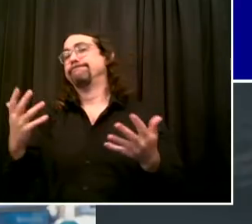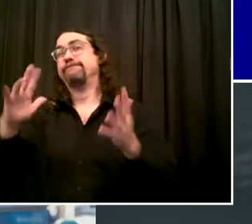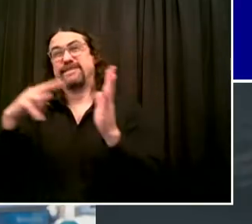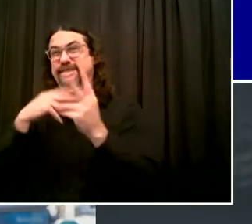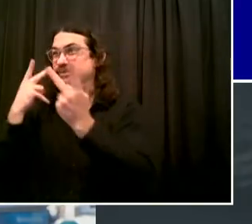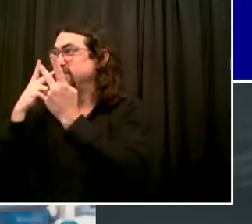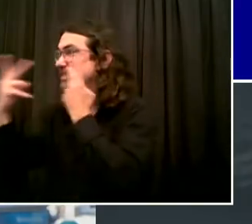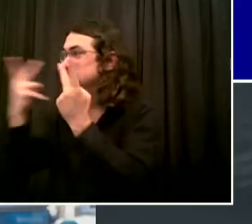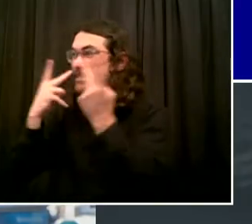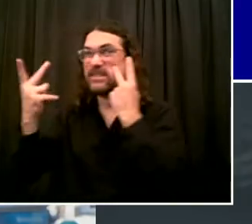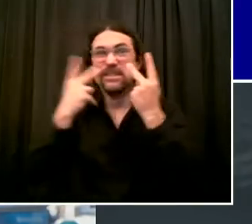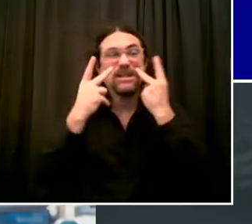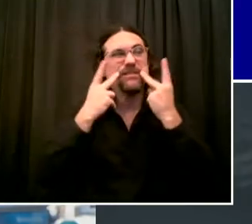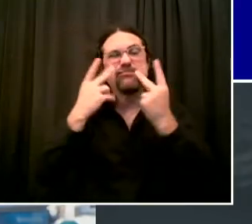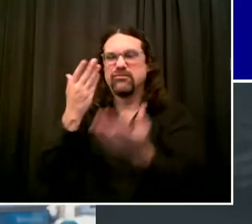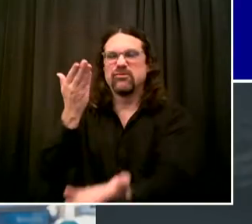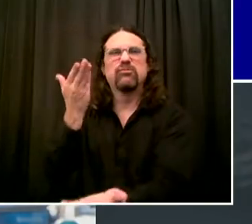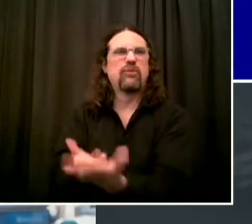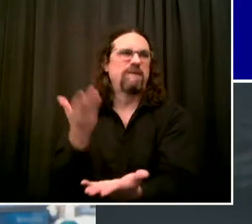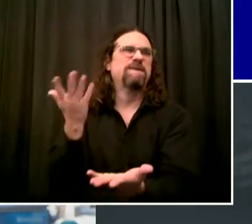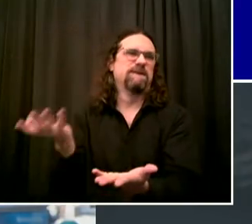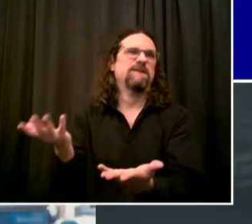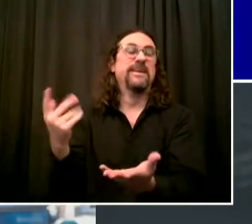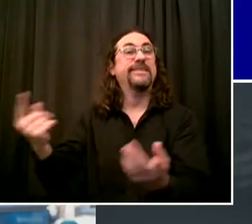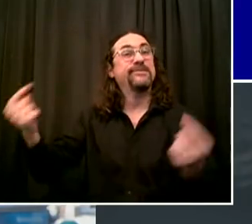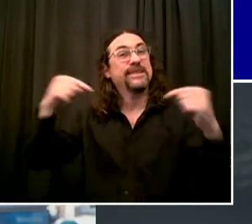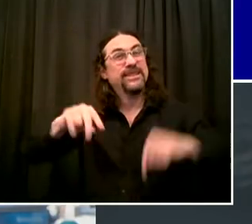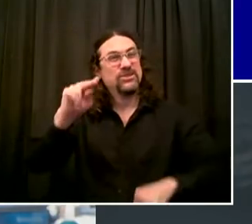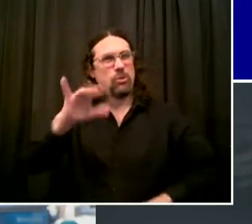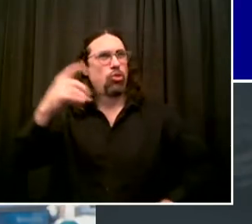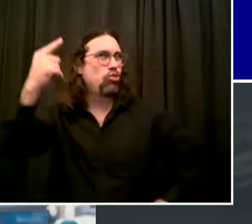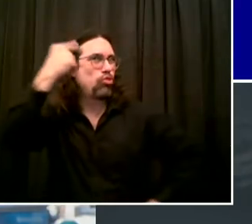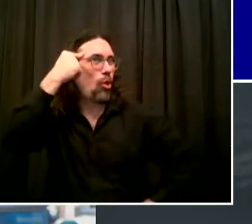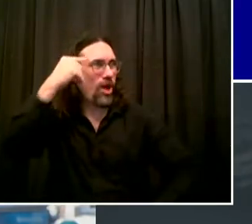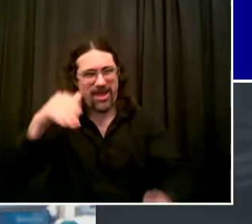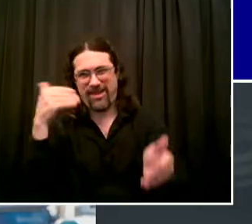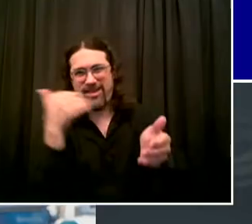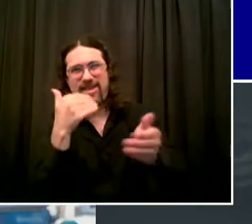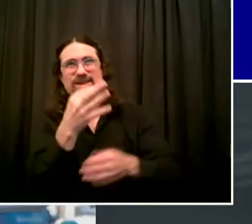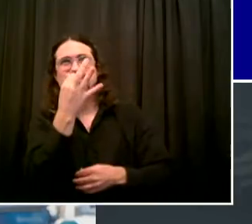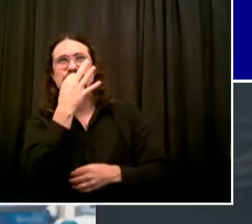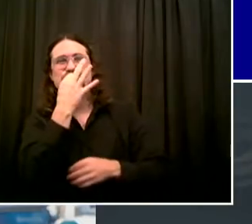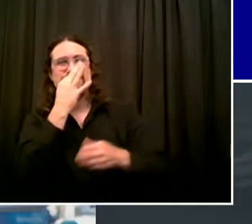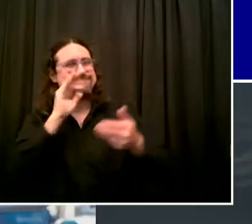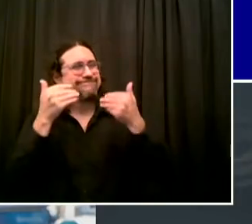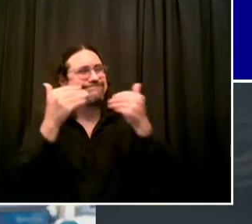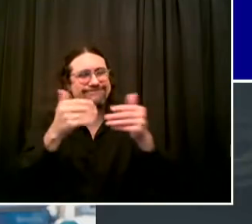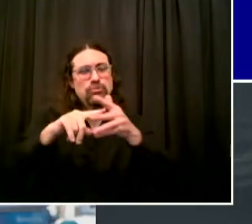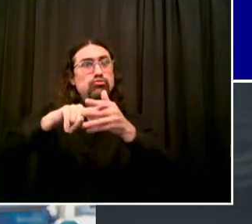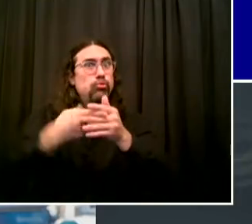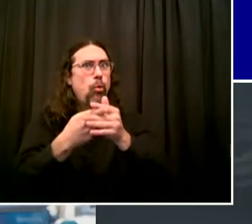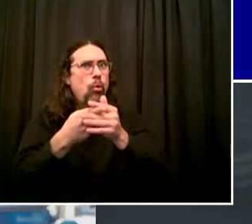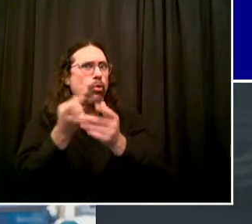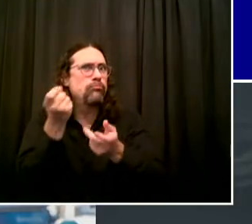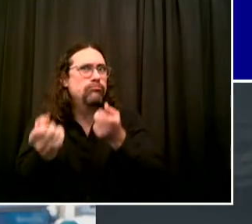HOPEFUL WE COULD BUT THE NEWS WE AVHE GOTTEN AROUND THE COUNTRY IS GETTING WORSE AND WORSE ALL THE TIME. WE WILL WORK